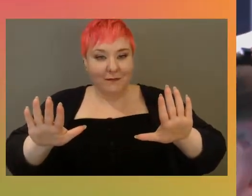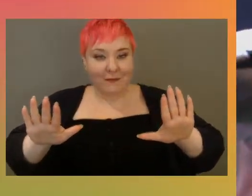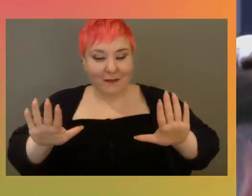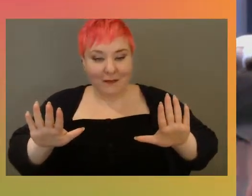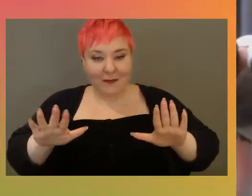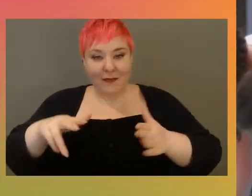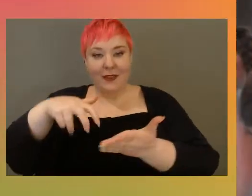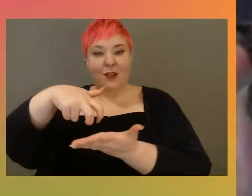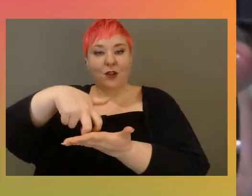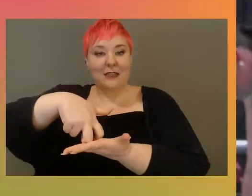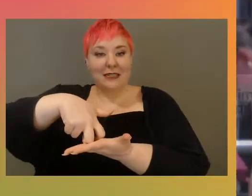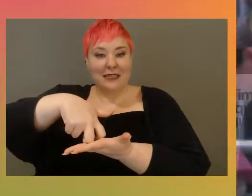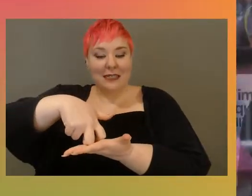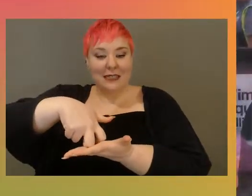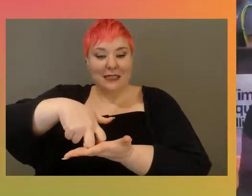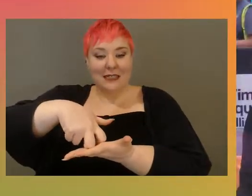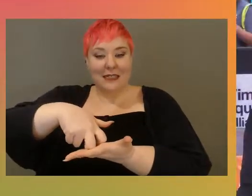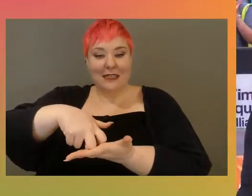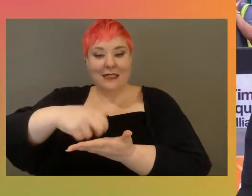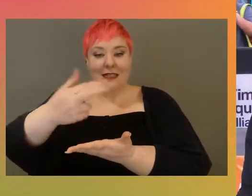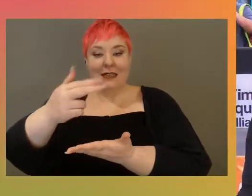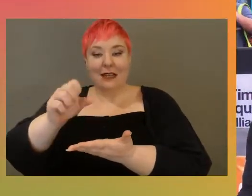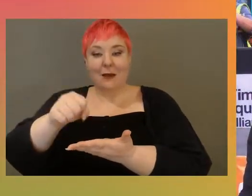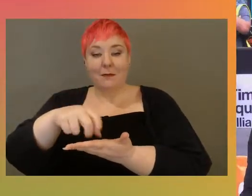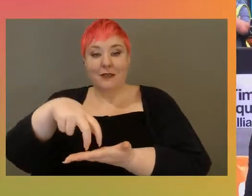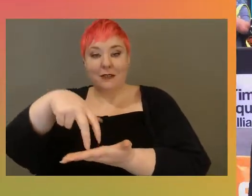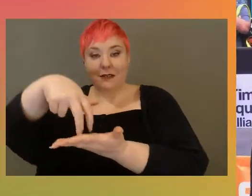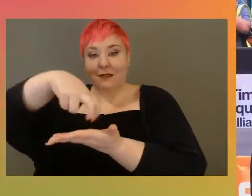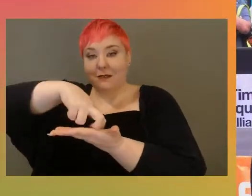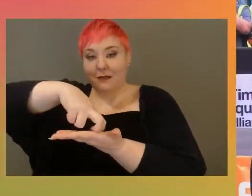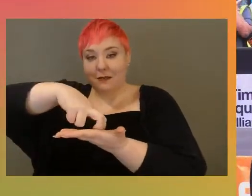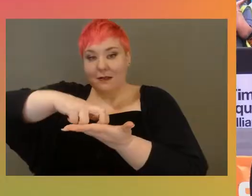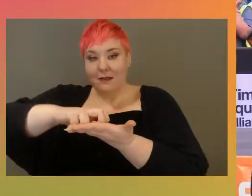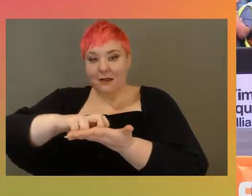INHALE FORWARD TO A PLANK POSITION.